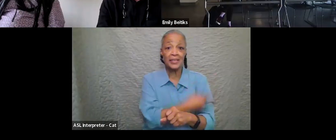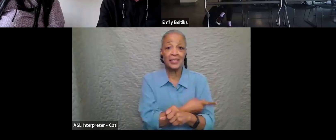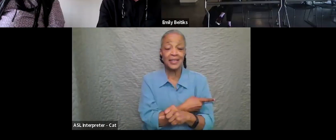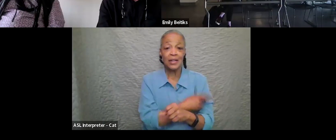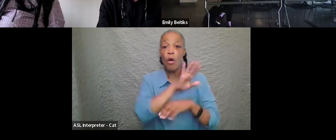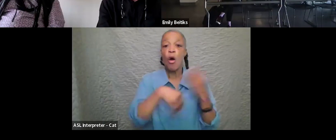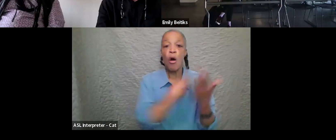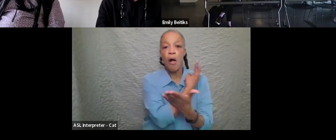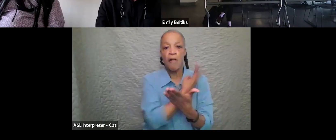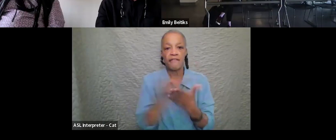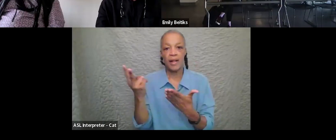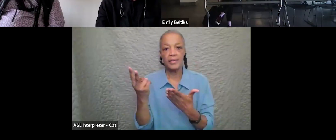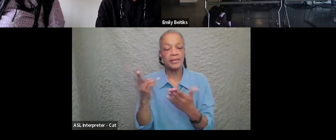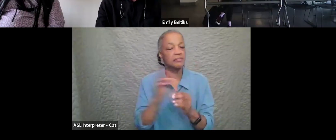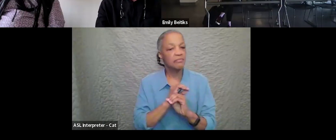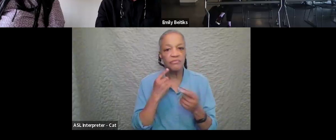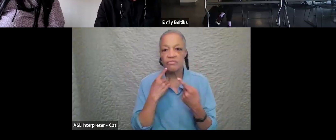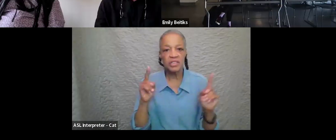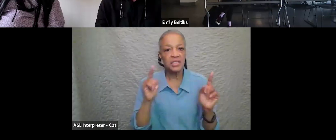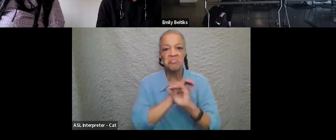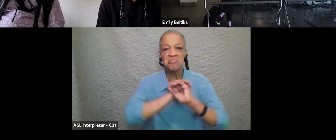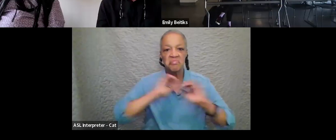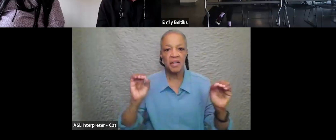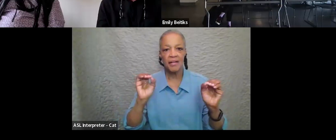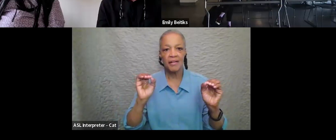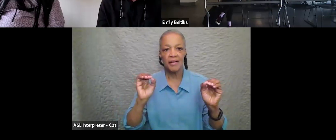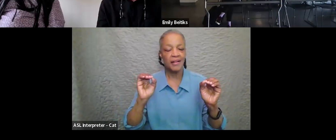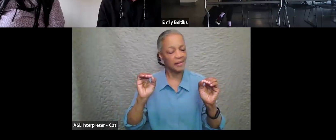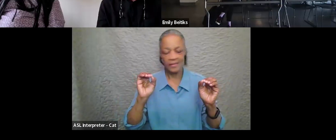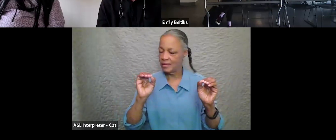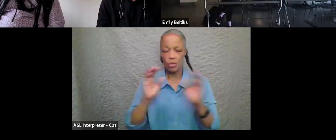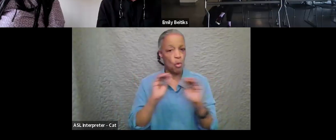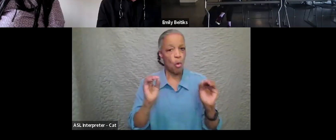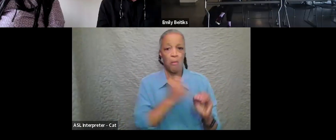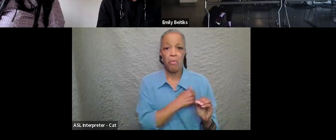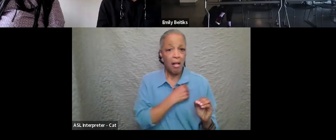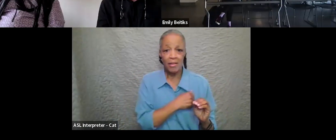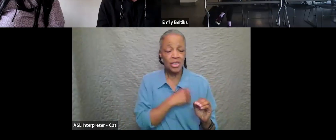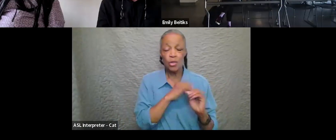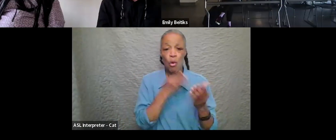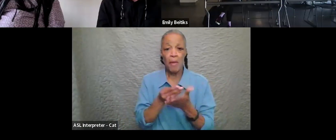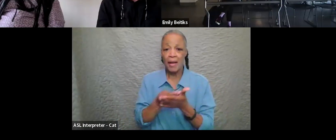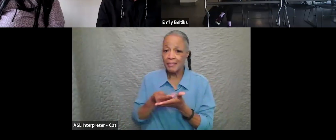None of which made any difference at all. There was no apology, no compensation. The lawsuit failed.